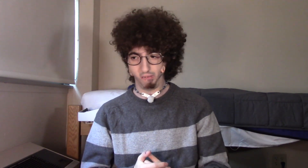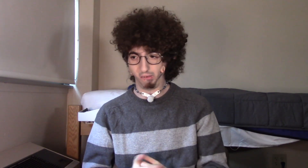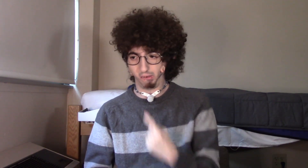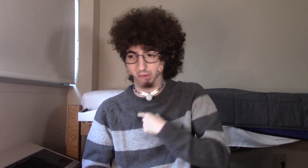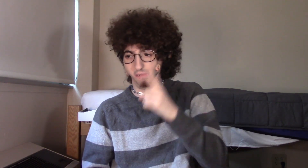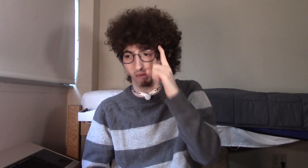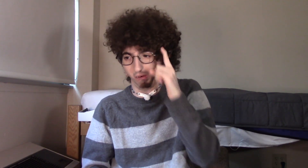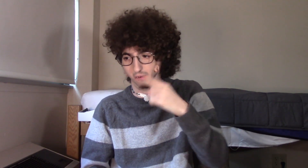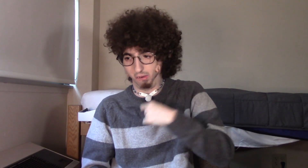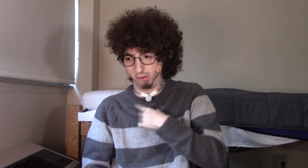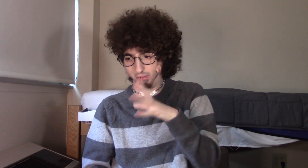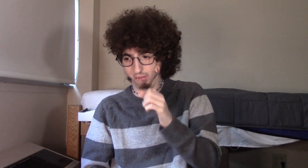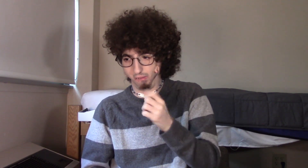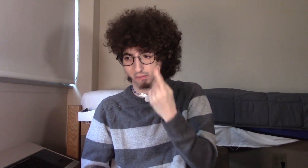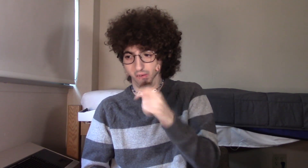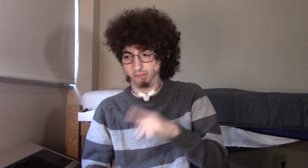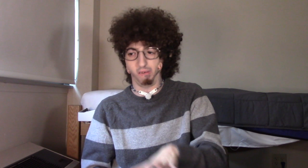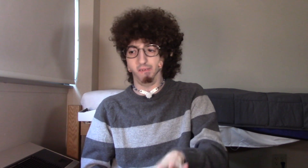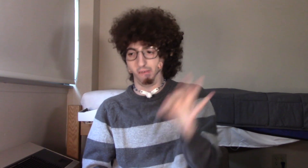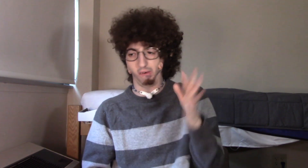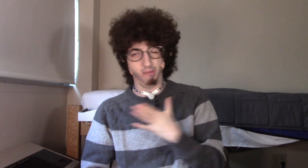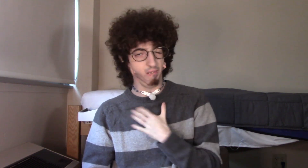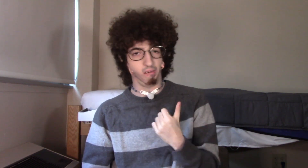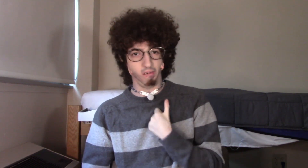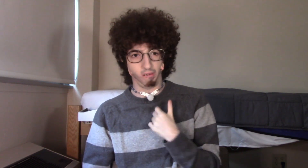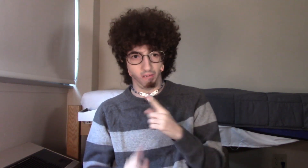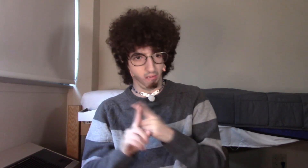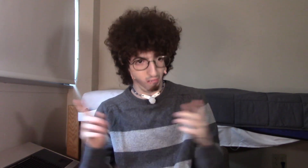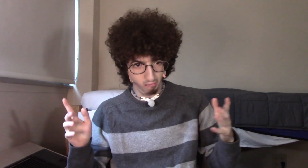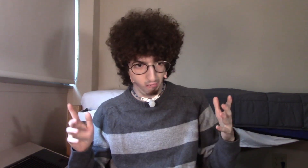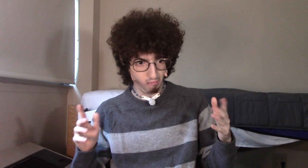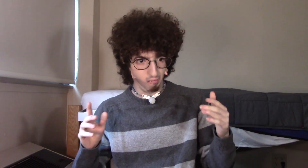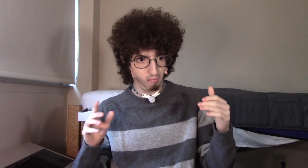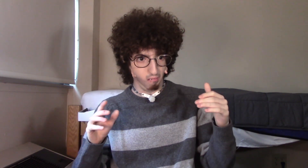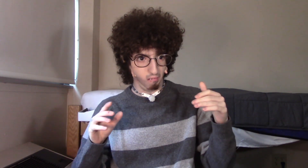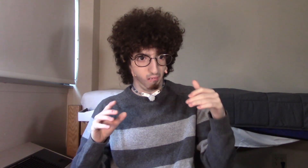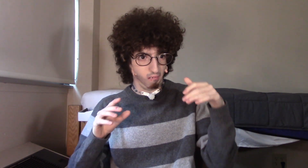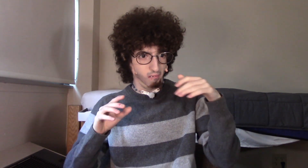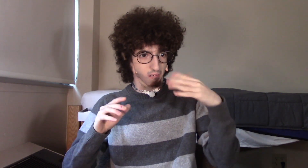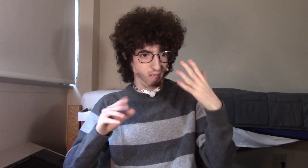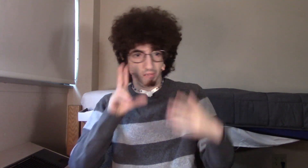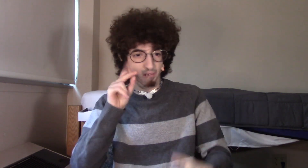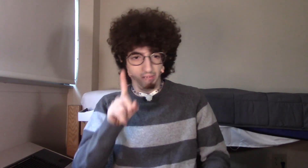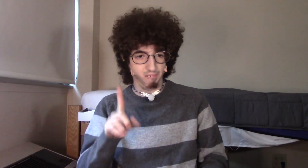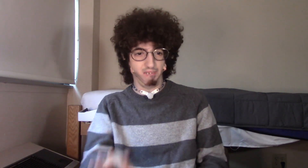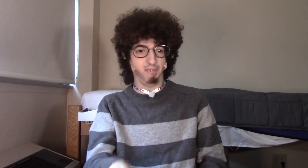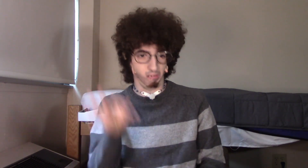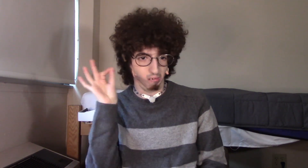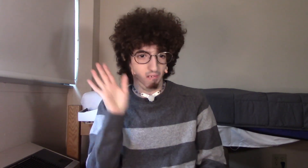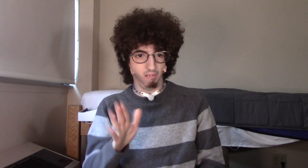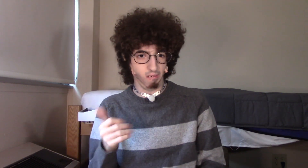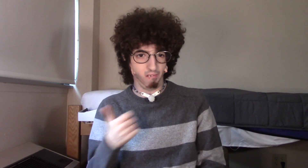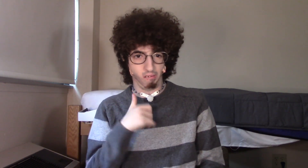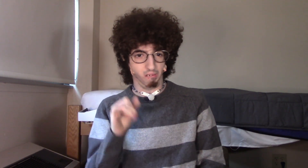I thought I was trying to find myself, but no one finds themselves